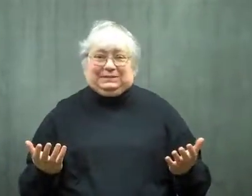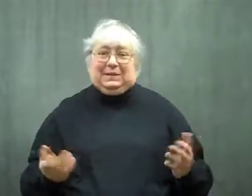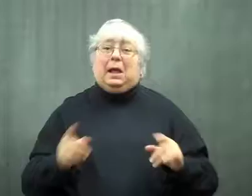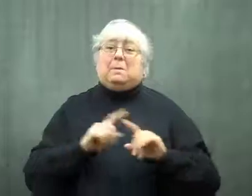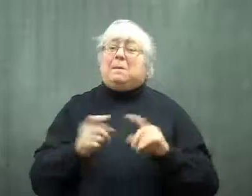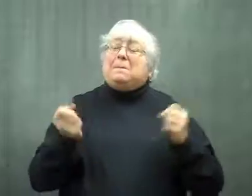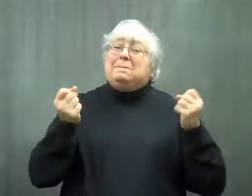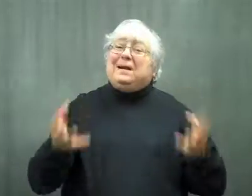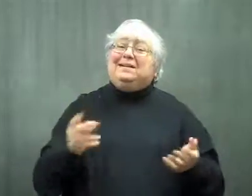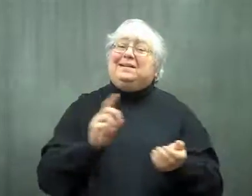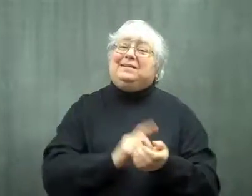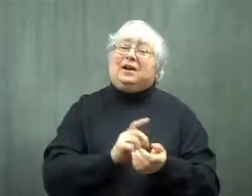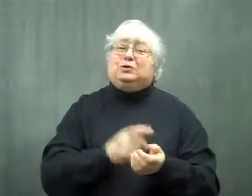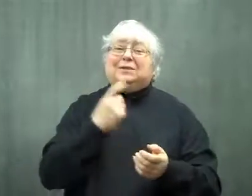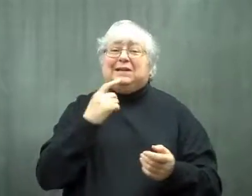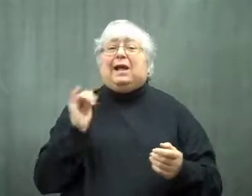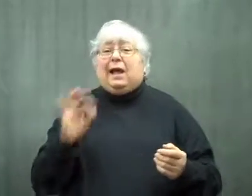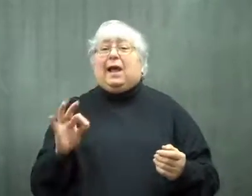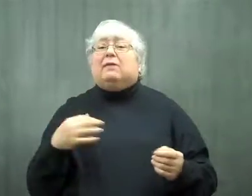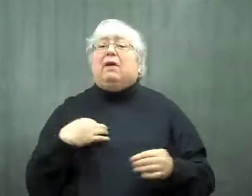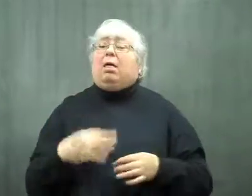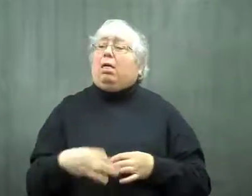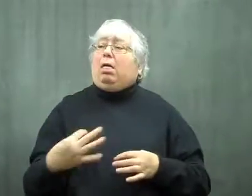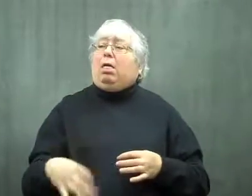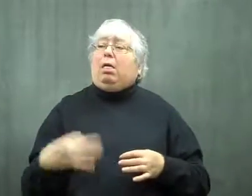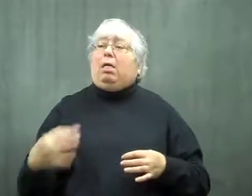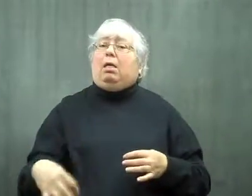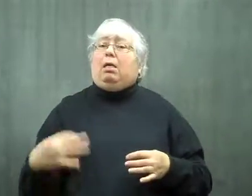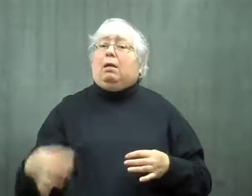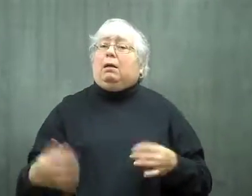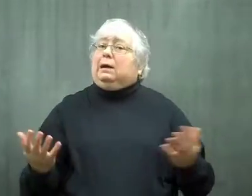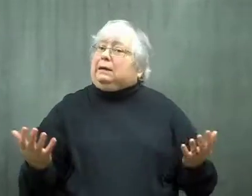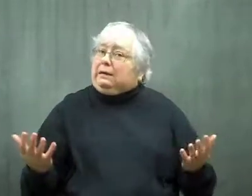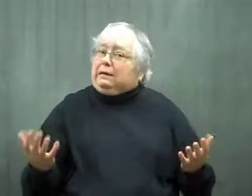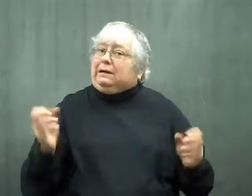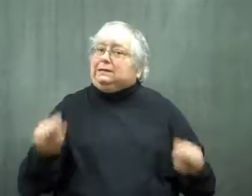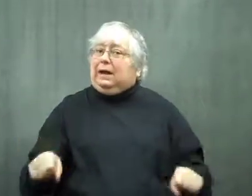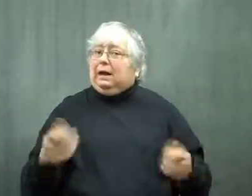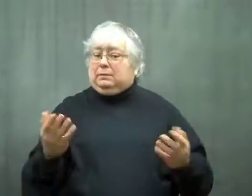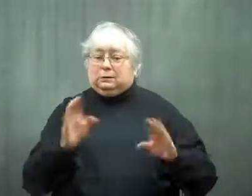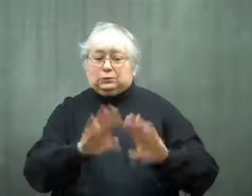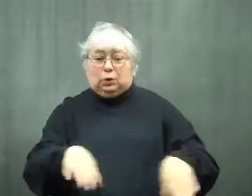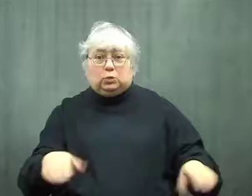However, many doctors say that if testing is delayed,